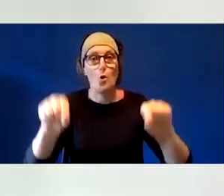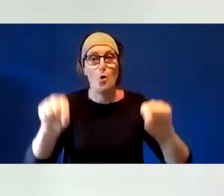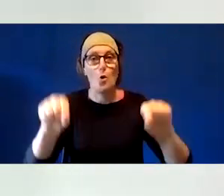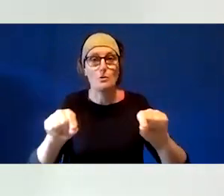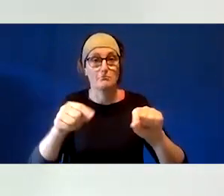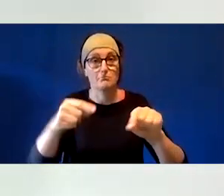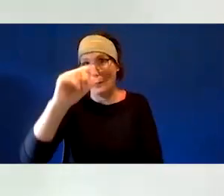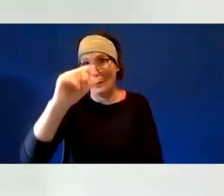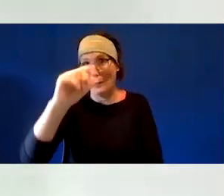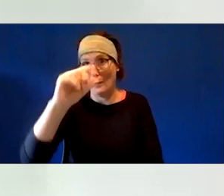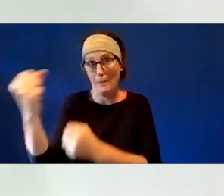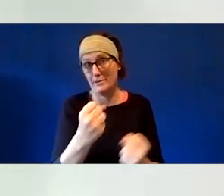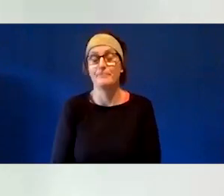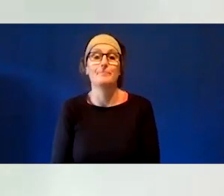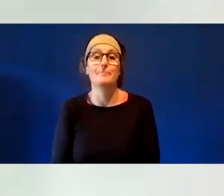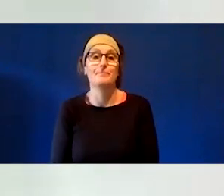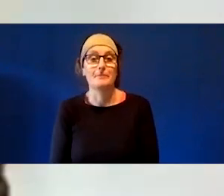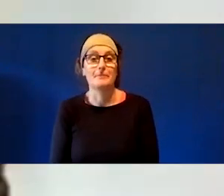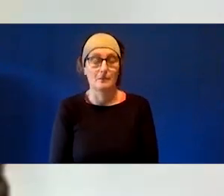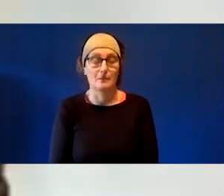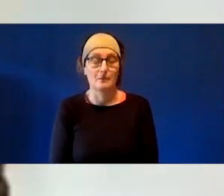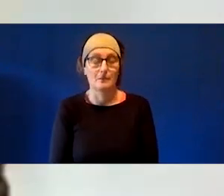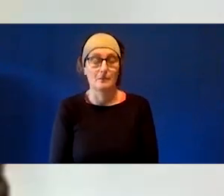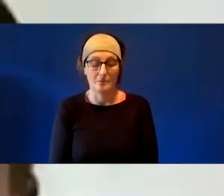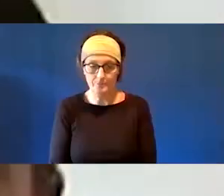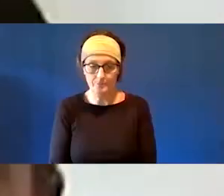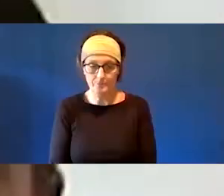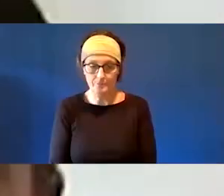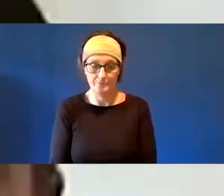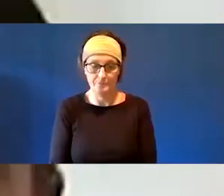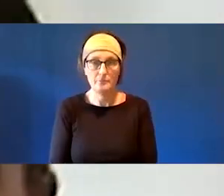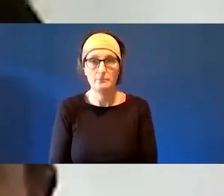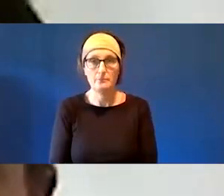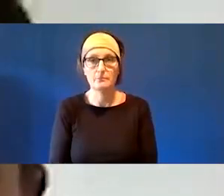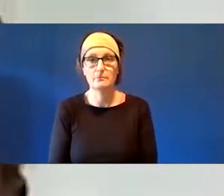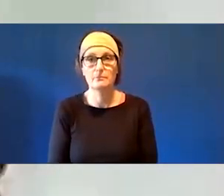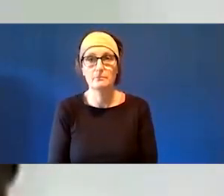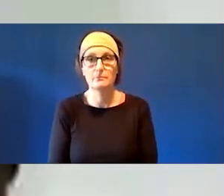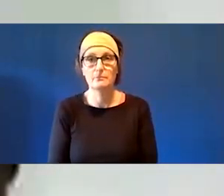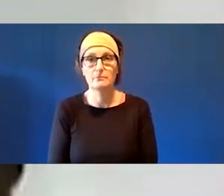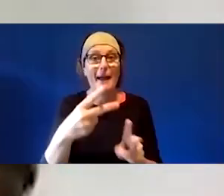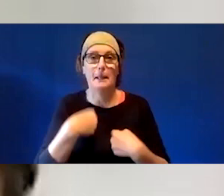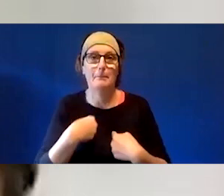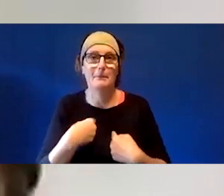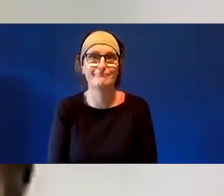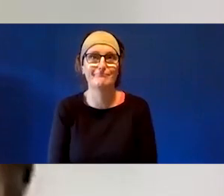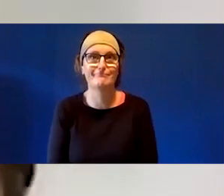That would be great. Maybe on the chat feature you can let me know when you have come back. I will see who's gone and got their wallets.